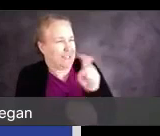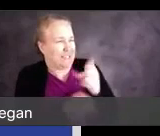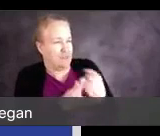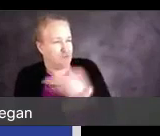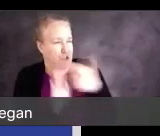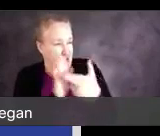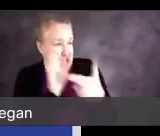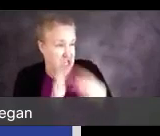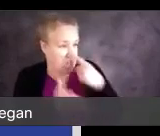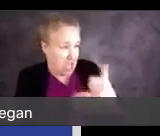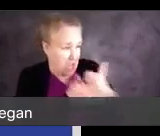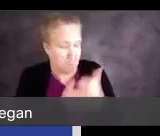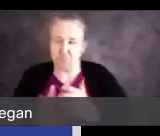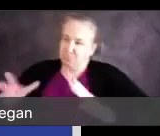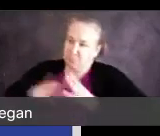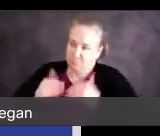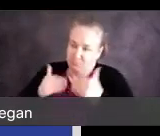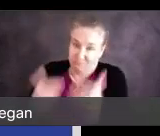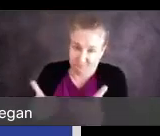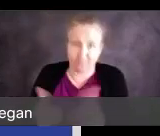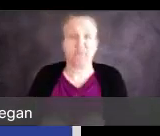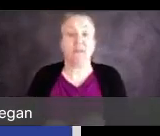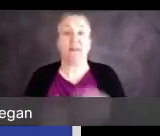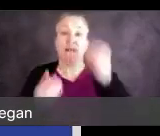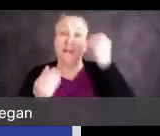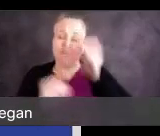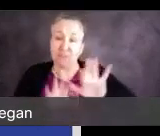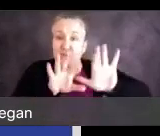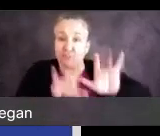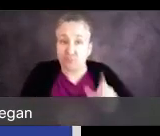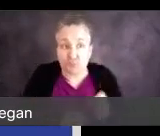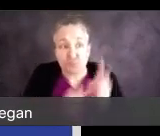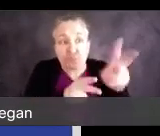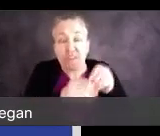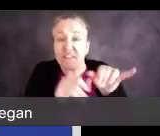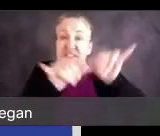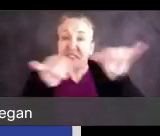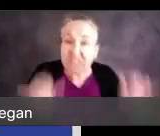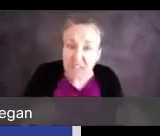have your information and it's in our system, it will be placed in line to receive an appointment.